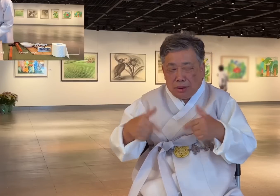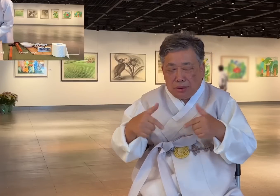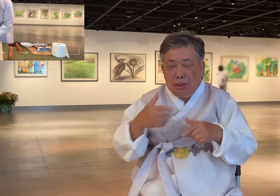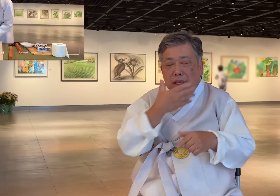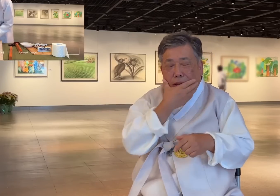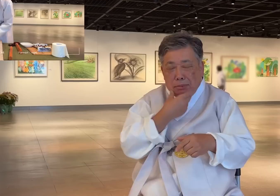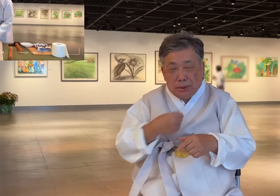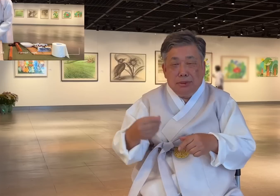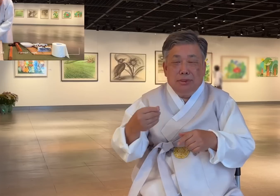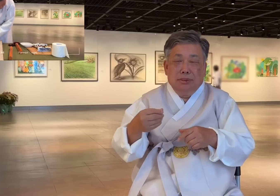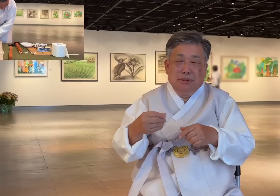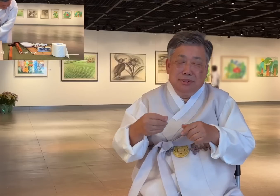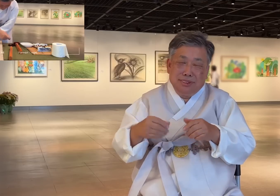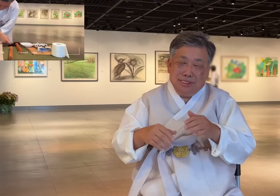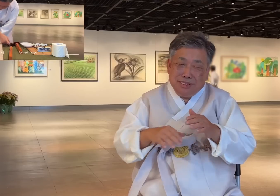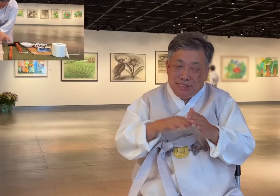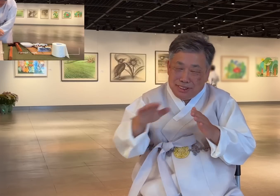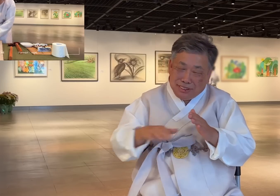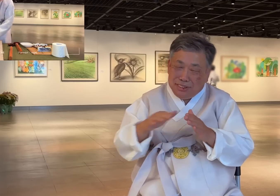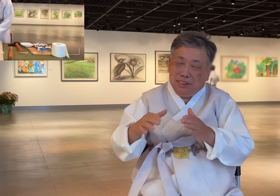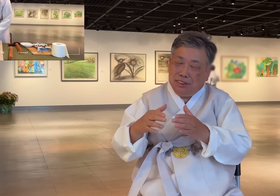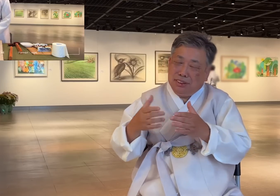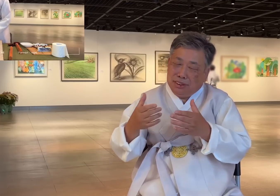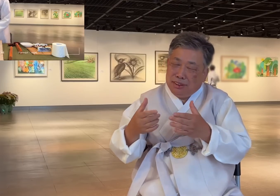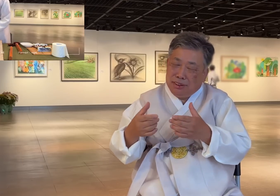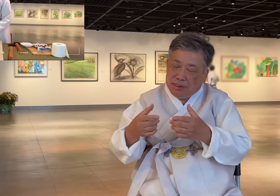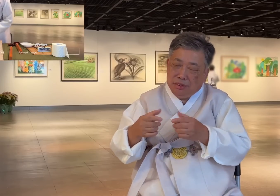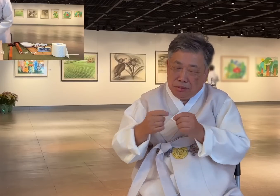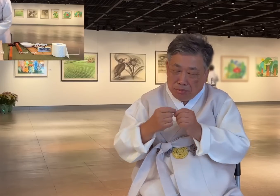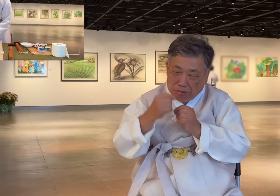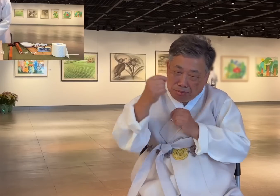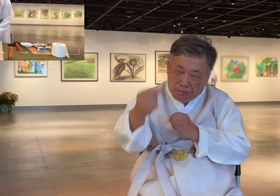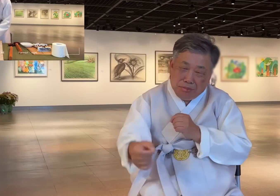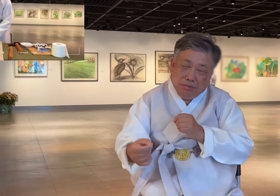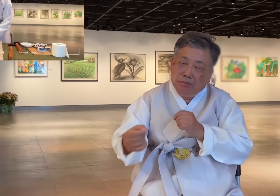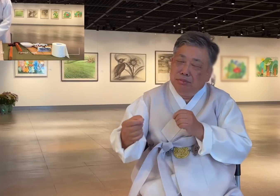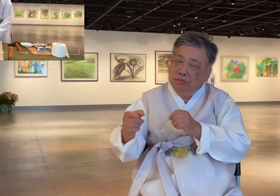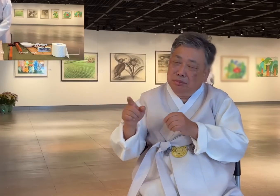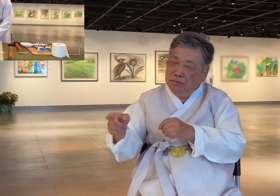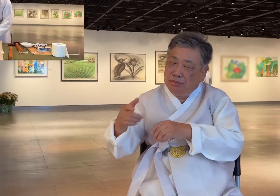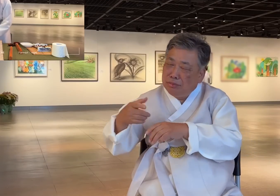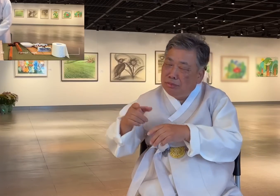with my wife, Hong Young-ran, for 46 years.